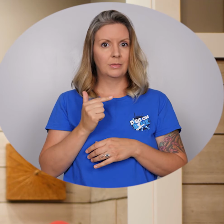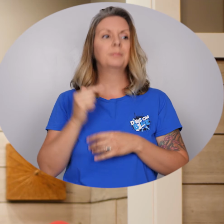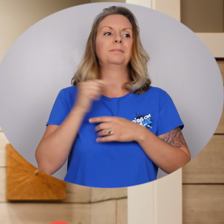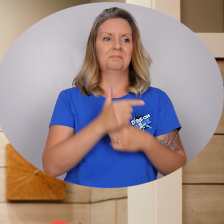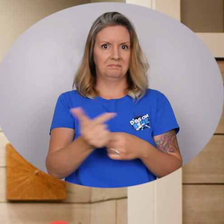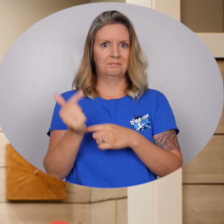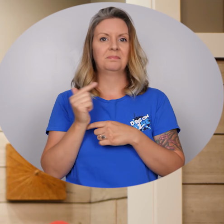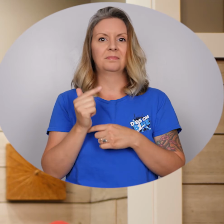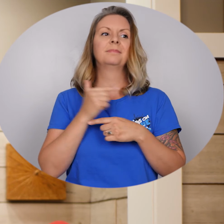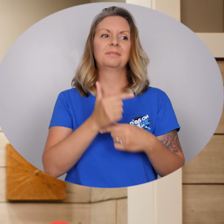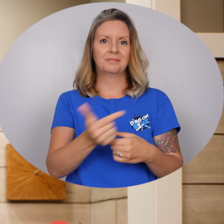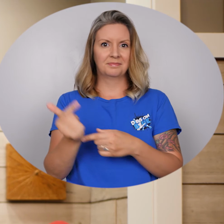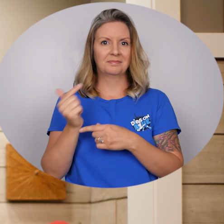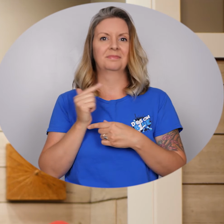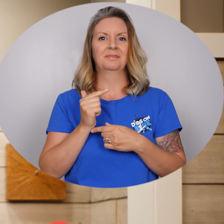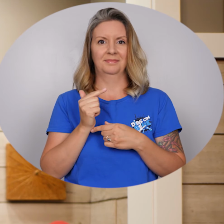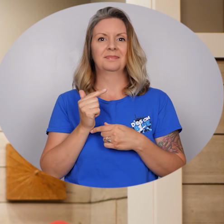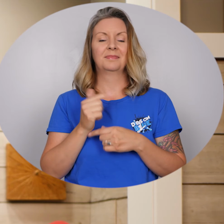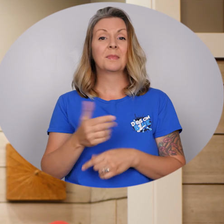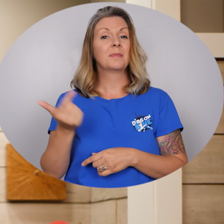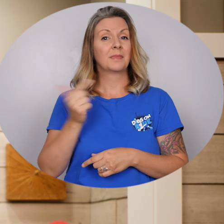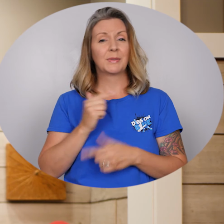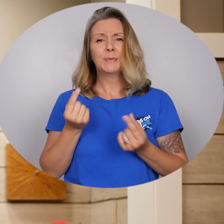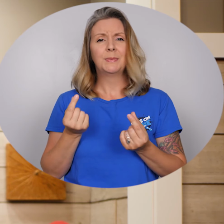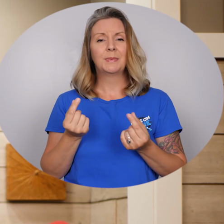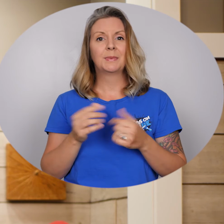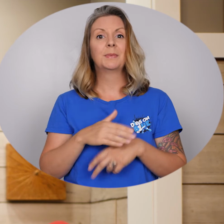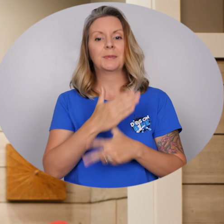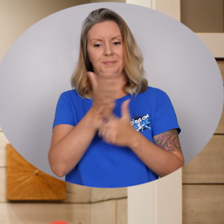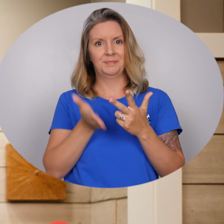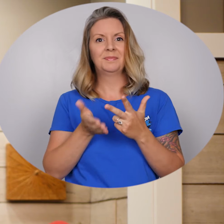with the first player, then going clockwise around and around the table. And on your turn,